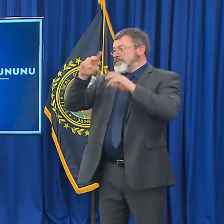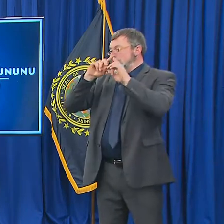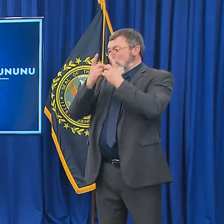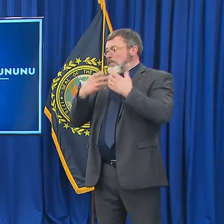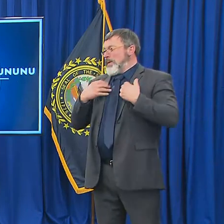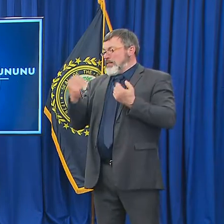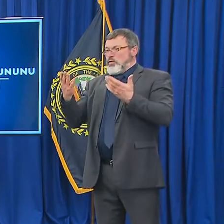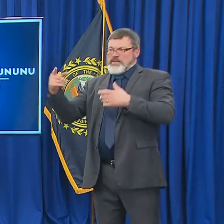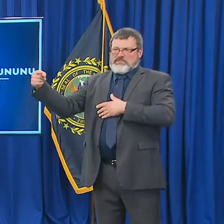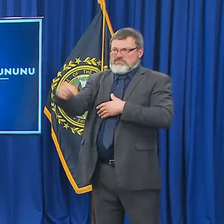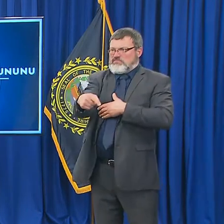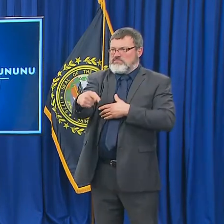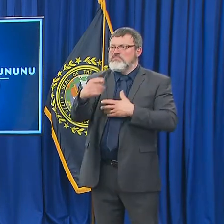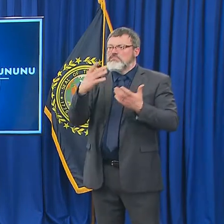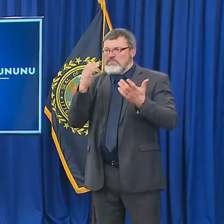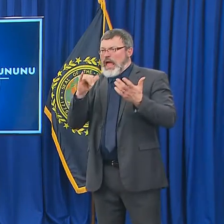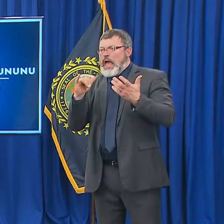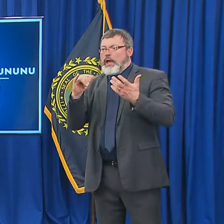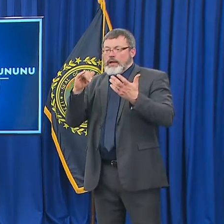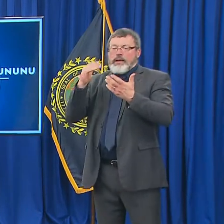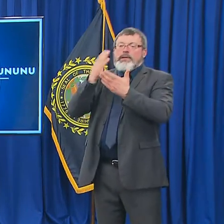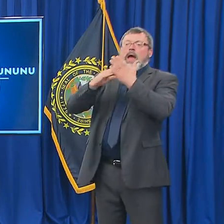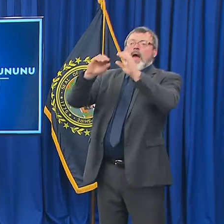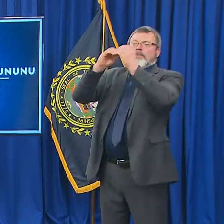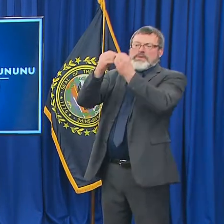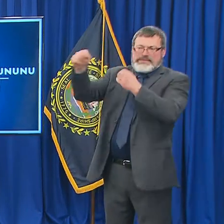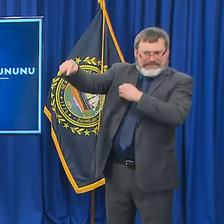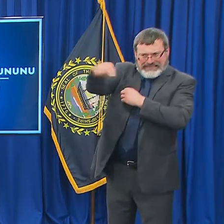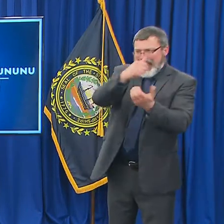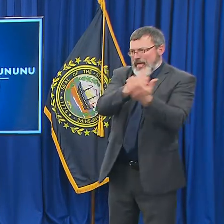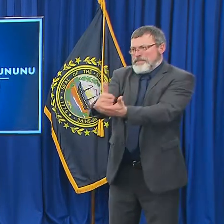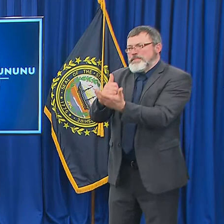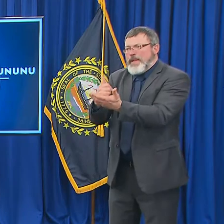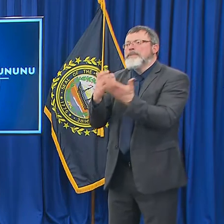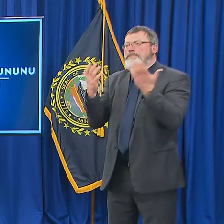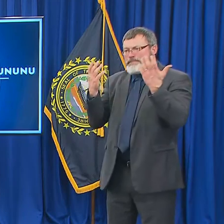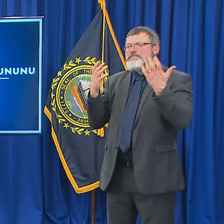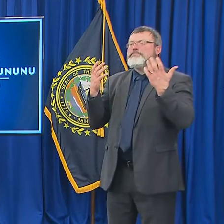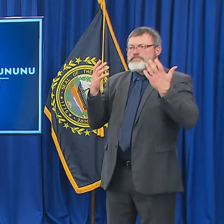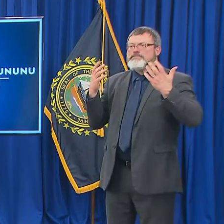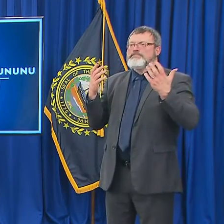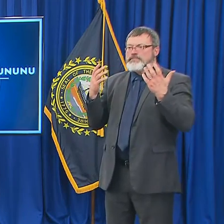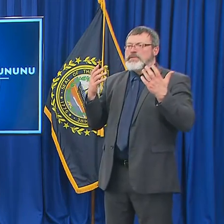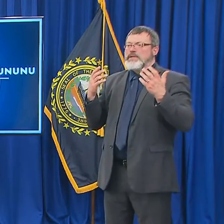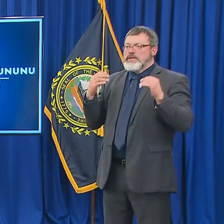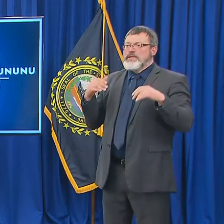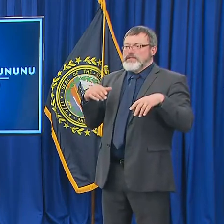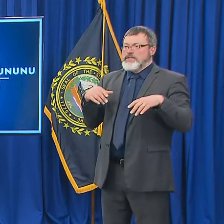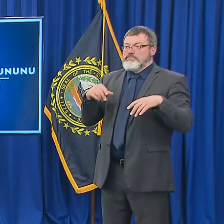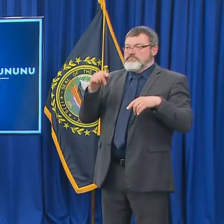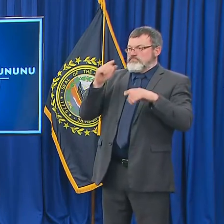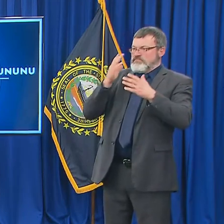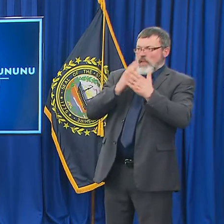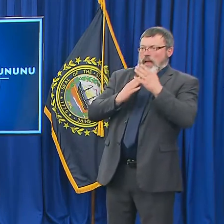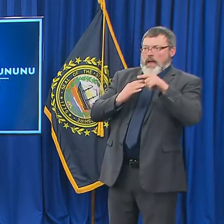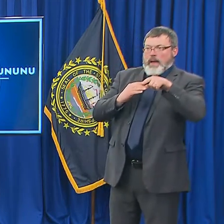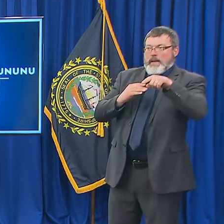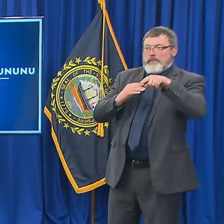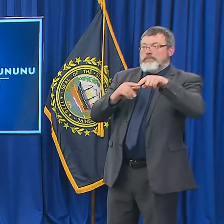I guess I think that so we are all set with questions here. Governor yes. Just follow up.